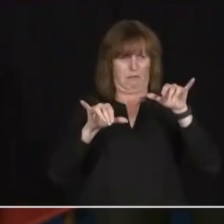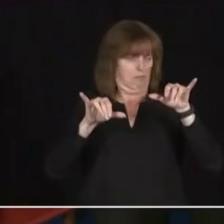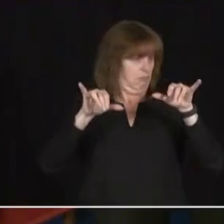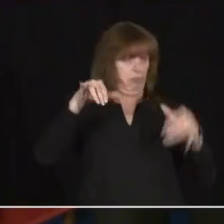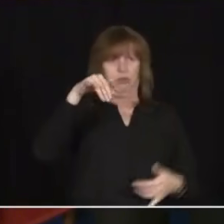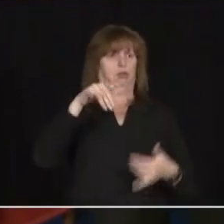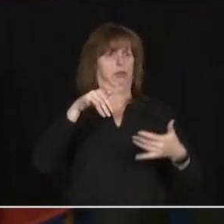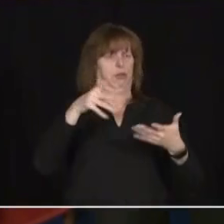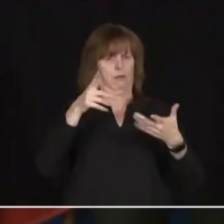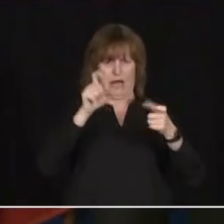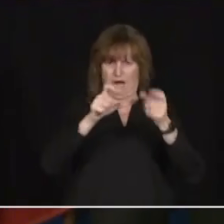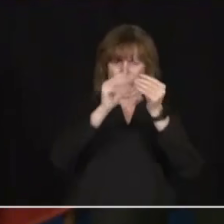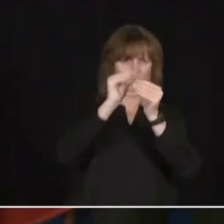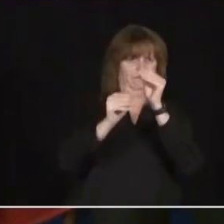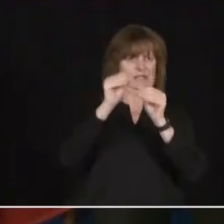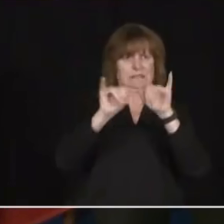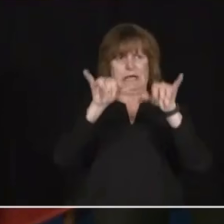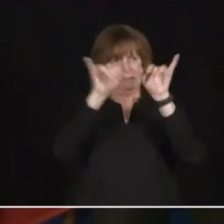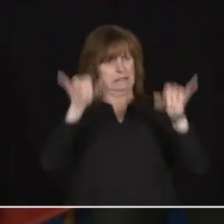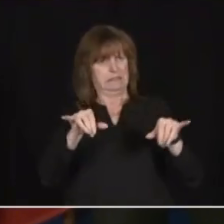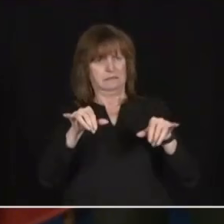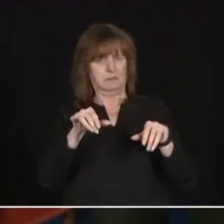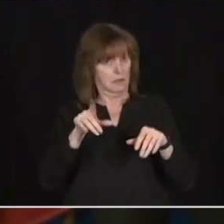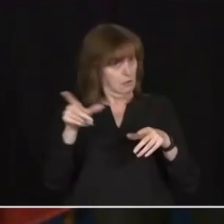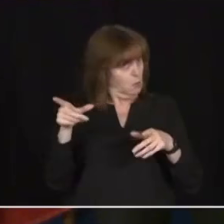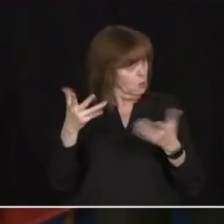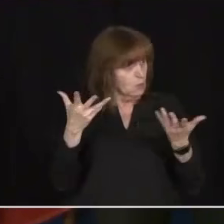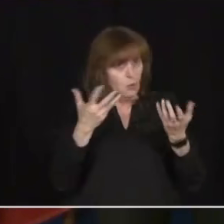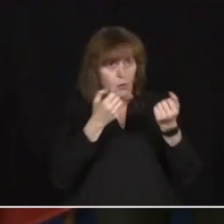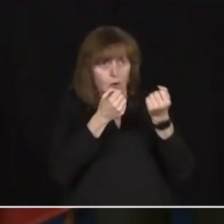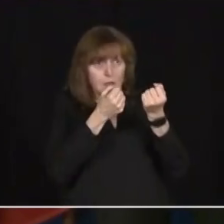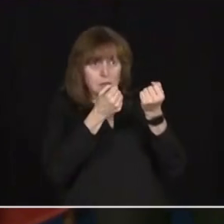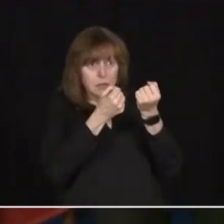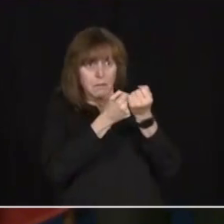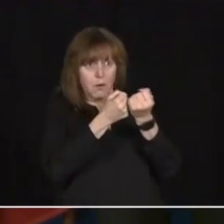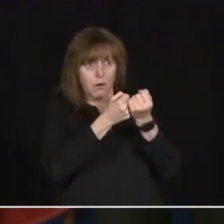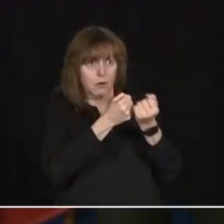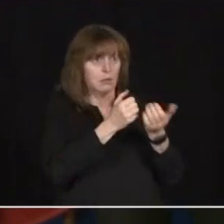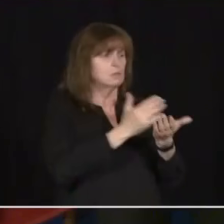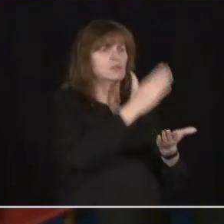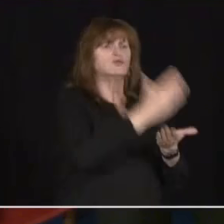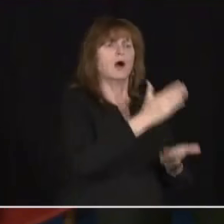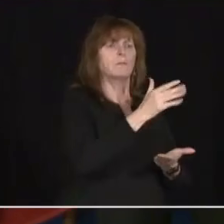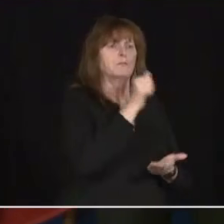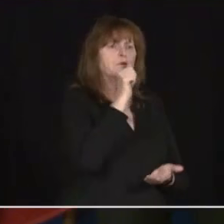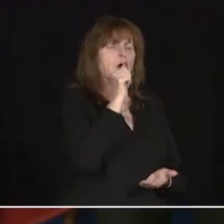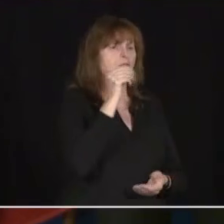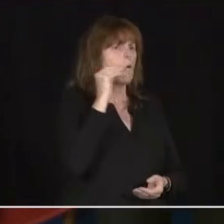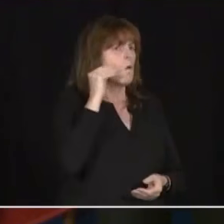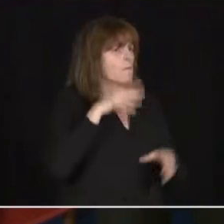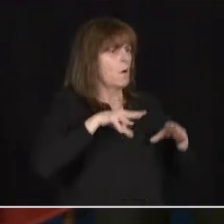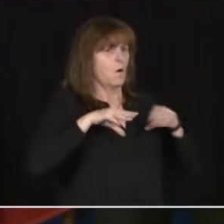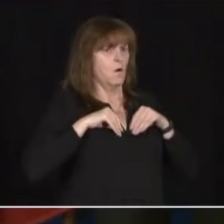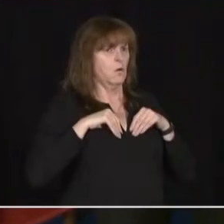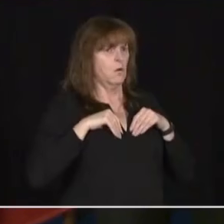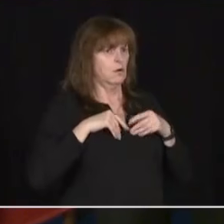Premier, what I'm wondering as the minister noted and you said the system is broken and we have to fix it.